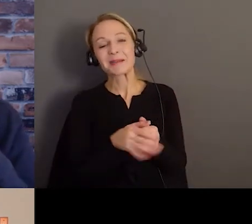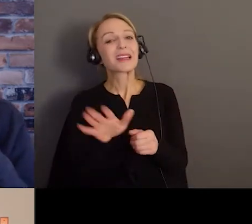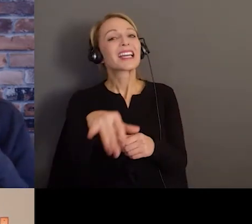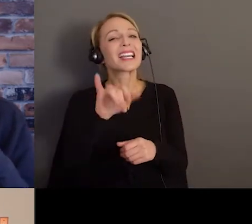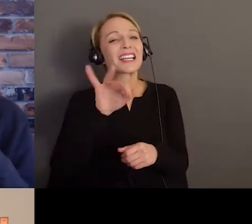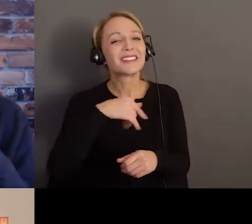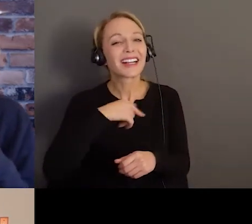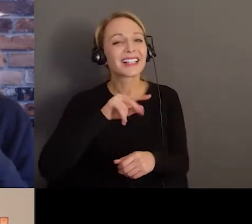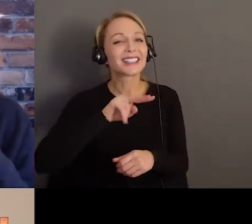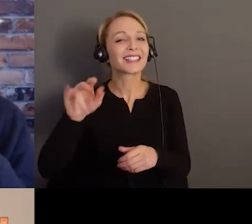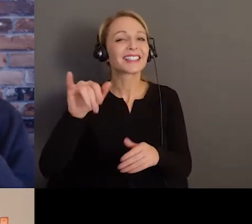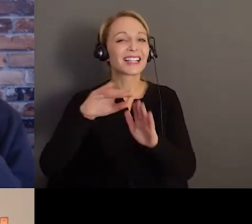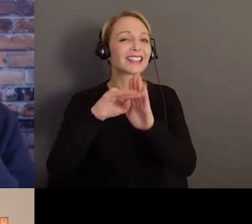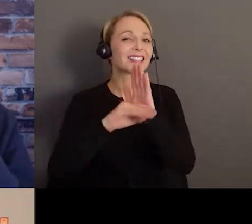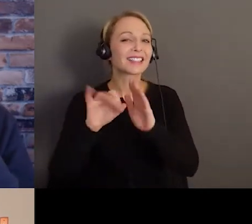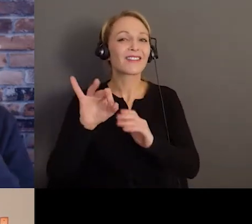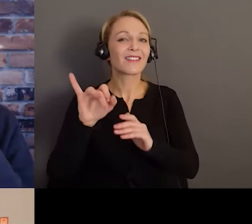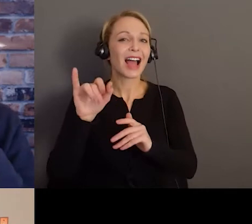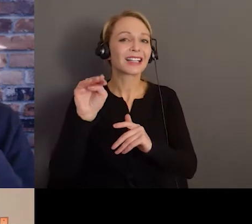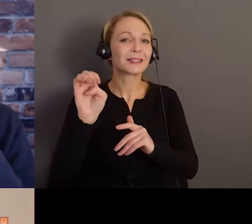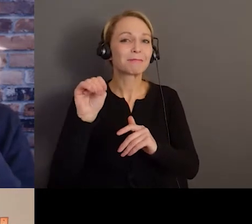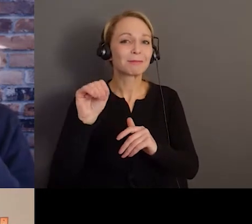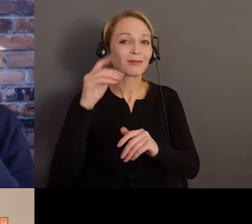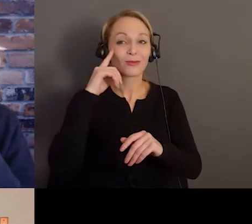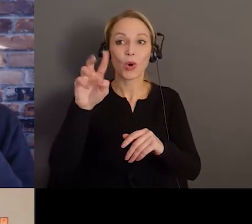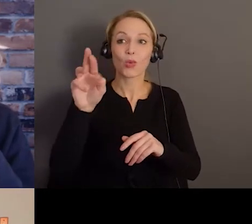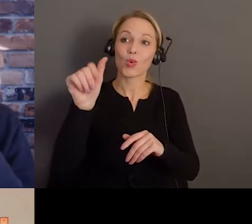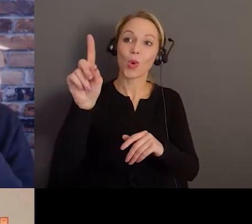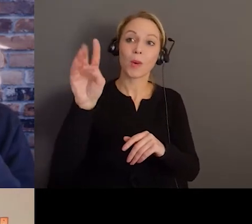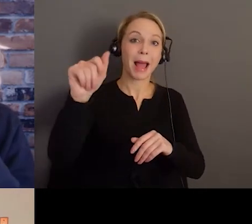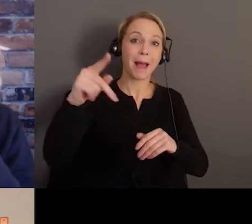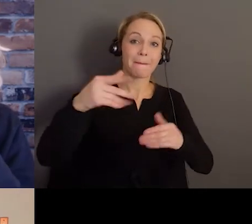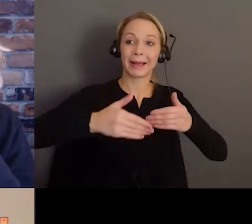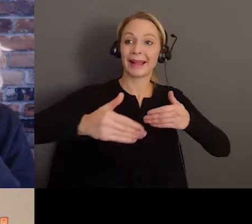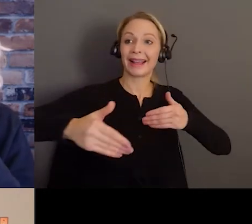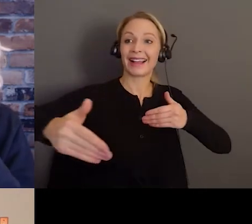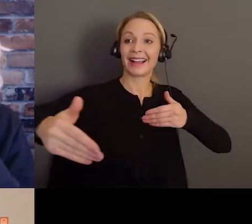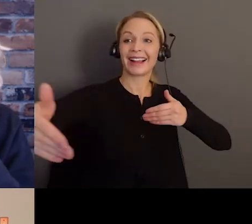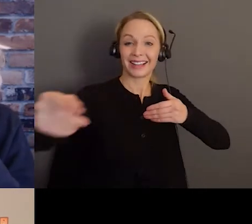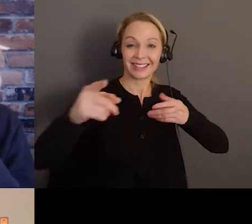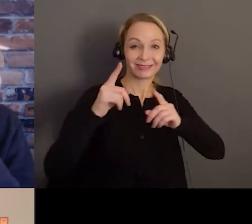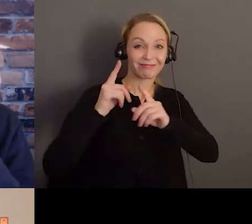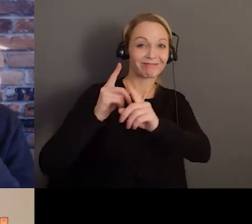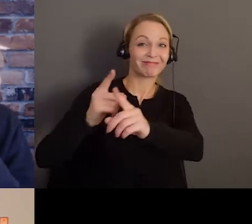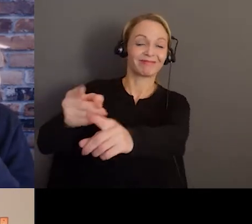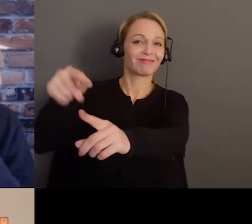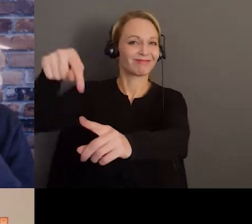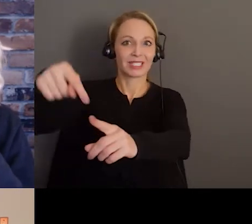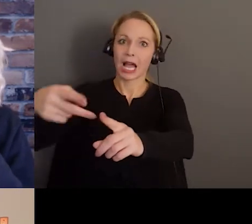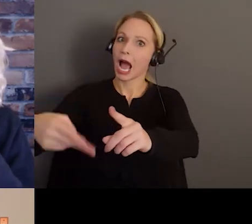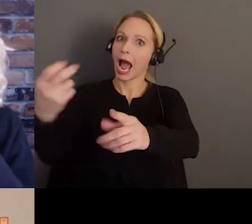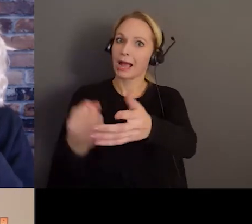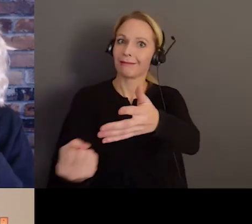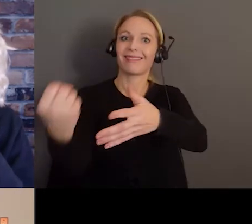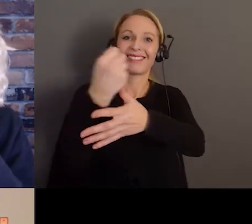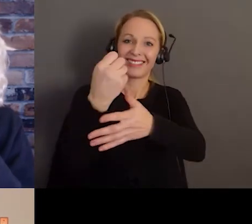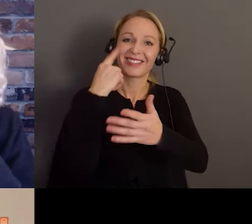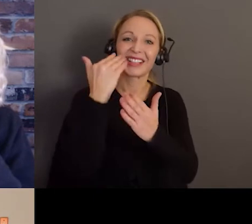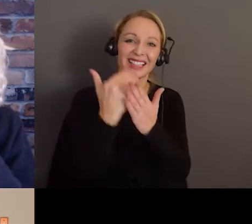FOR THE ROADMAP, THIS ONE IS VERY HIGH ON THE LIST OF THINGS. YEAH.